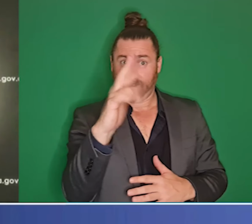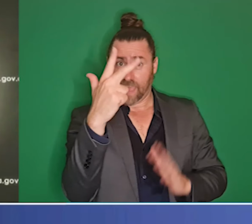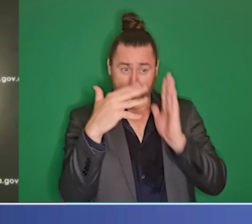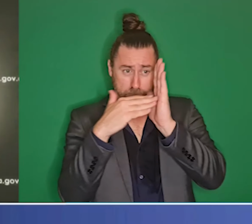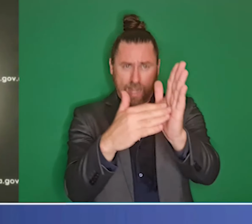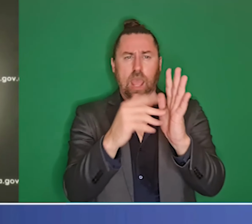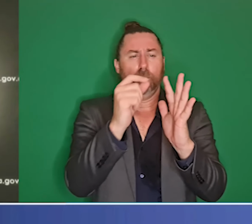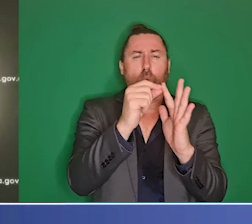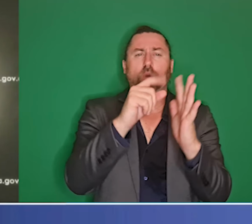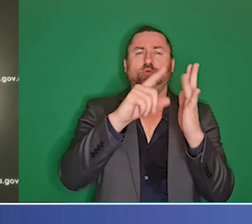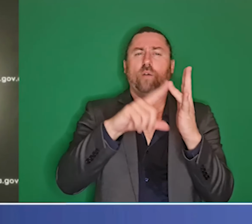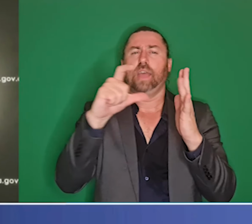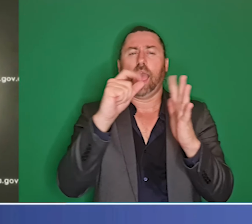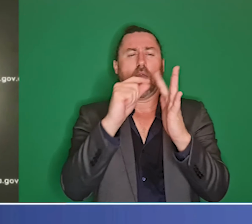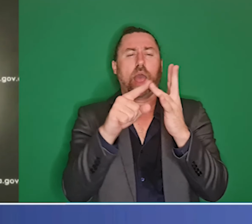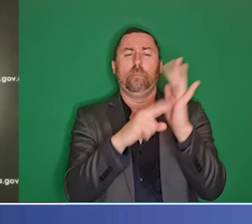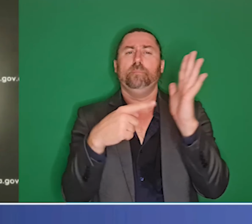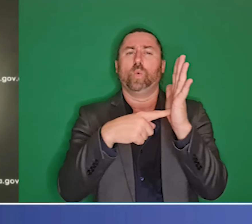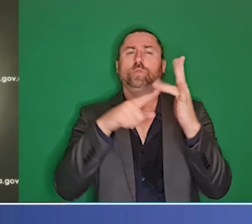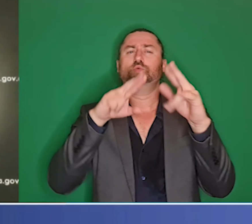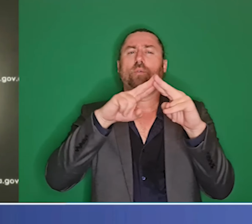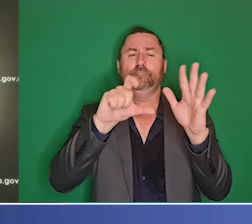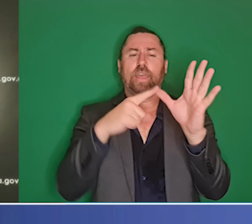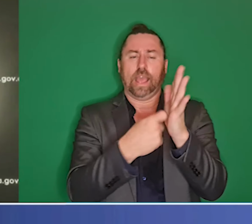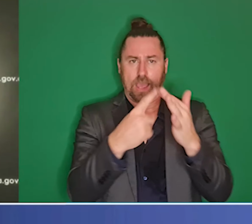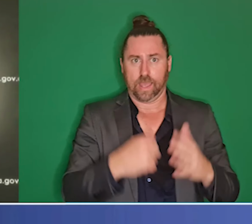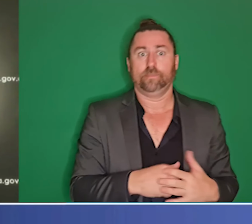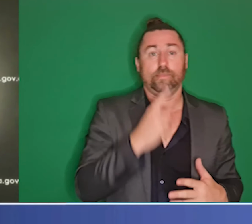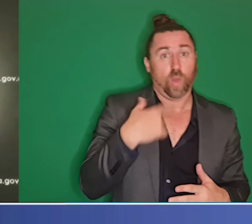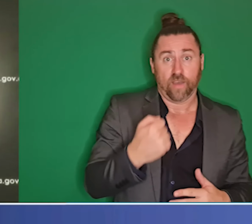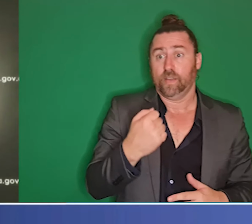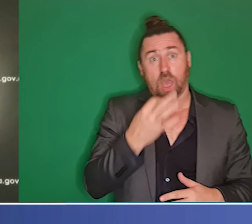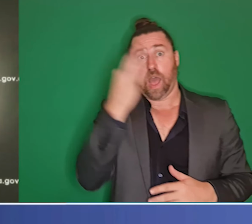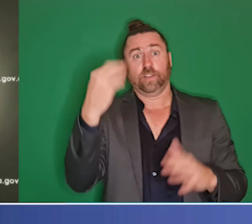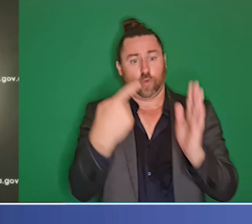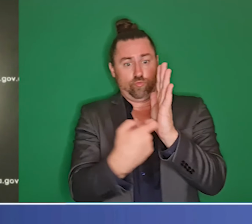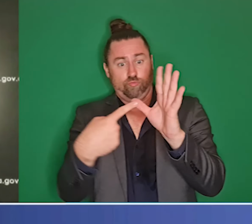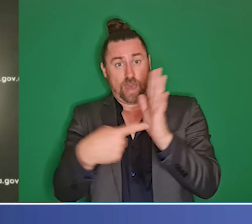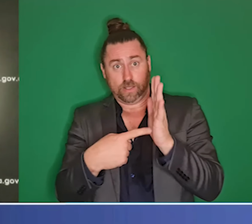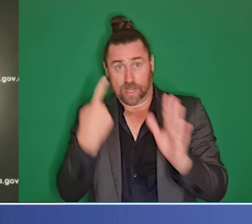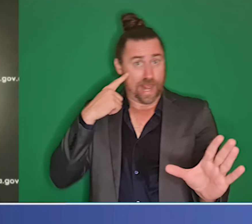The states and territories are now acquiring the rapid antigen tests. We started in August, and different states